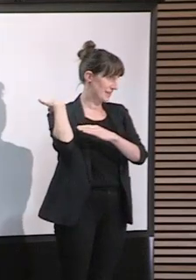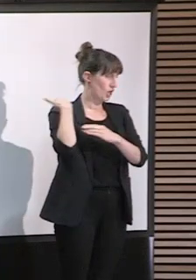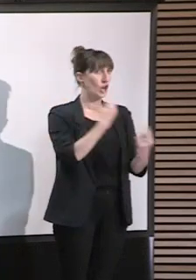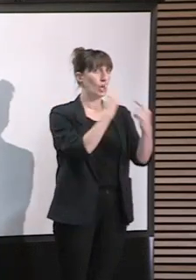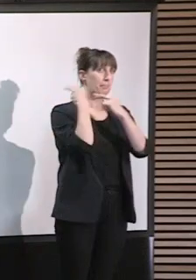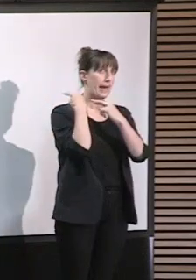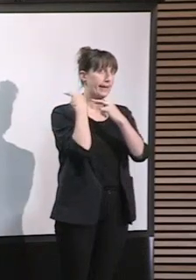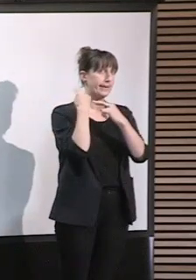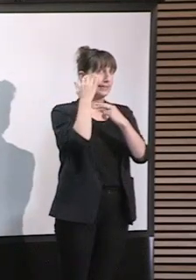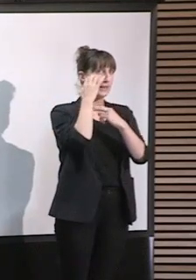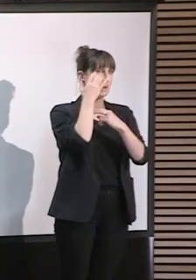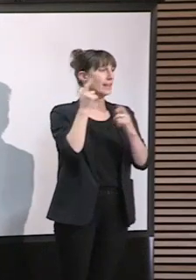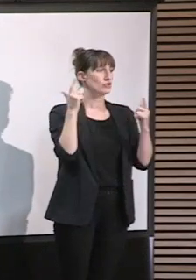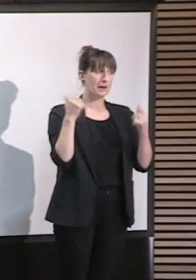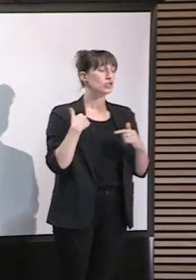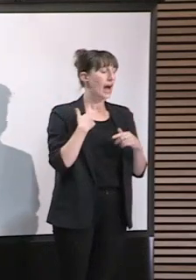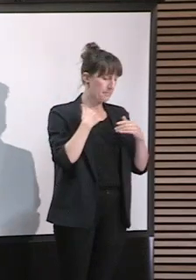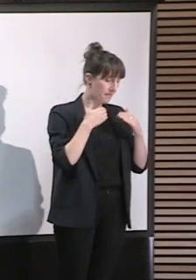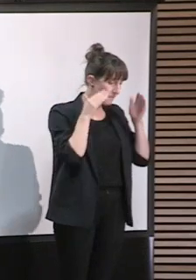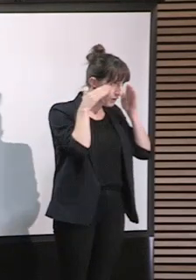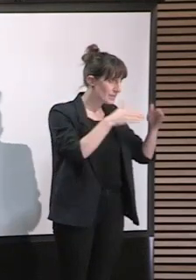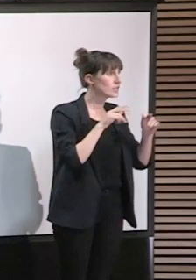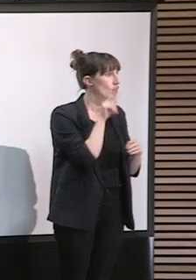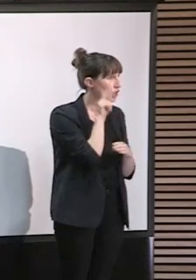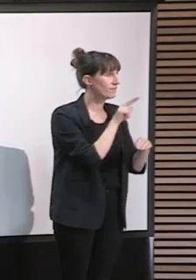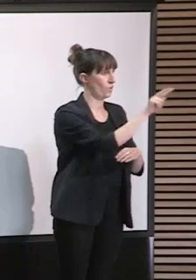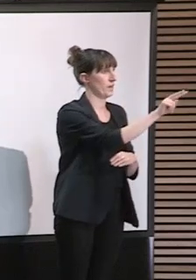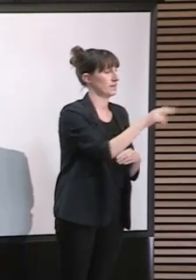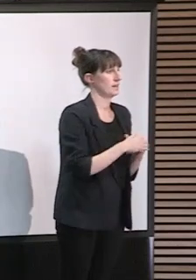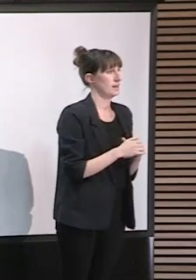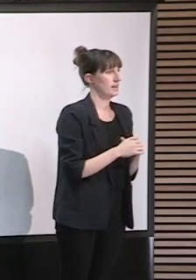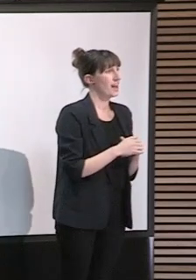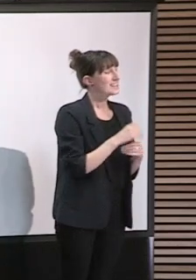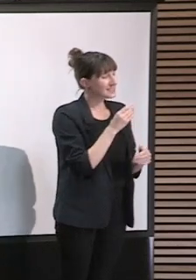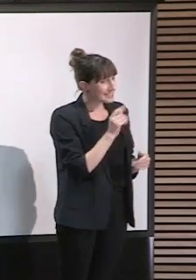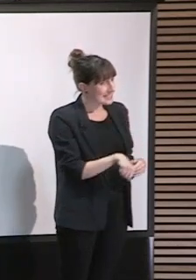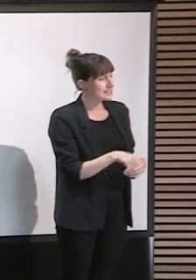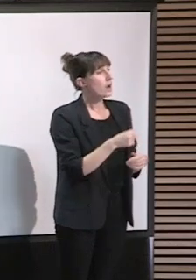and take time to look backwards. What's really important at this point is